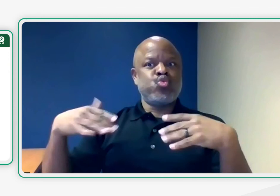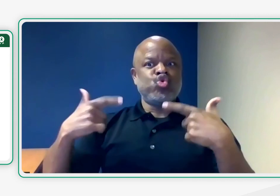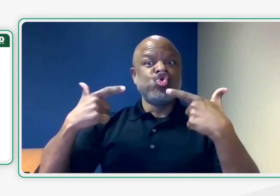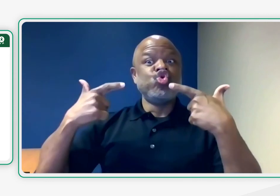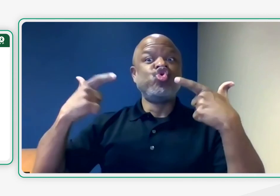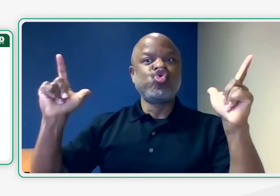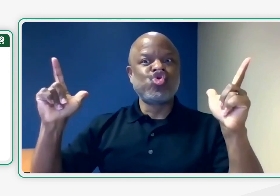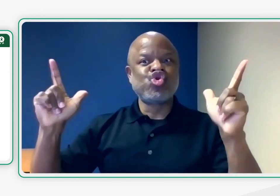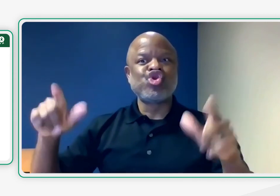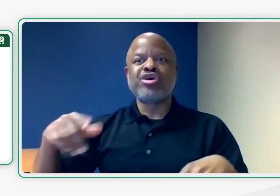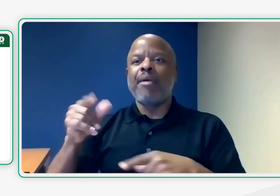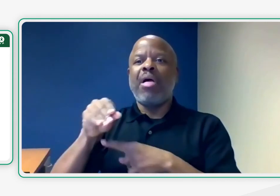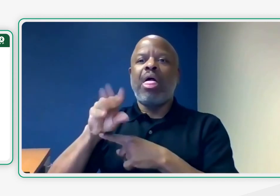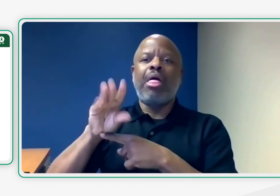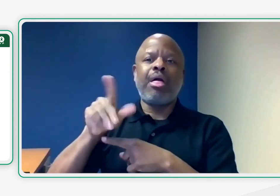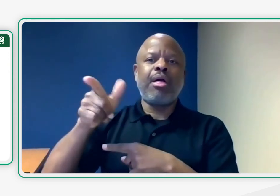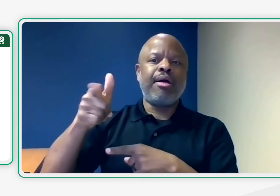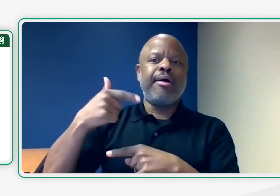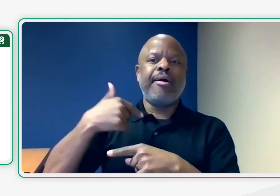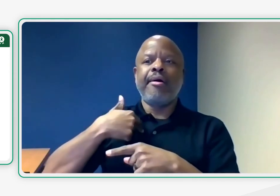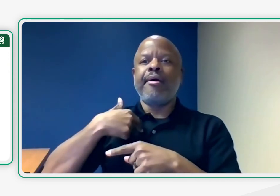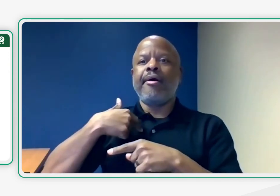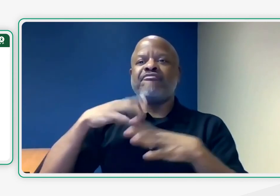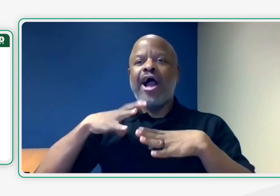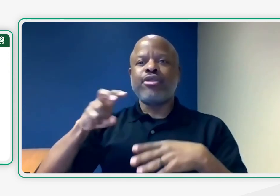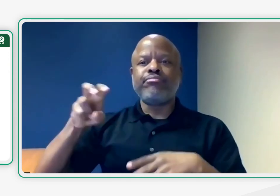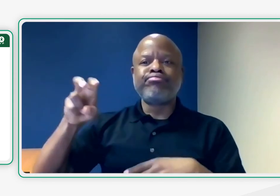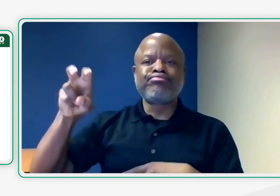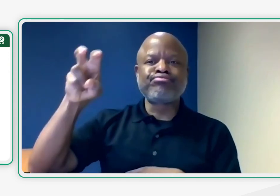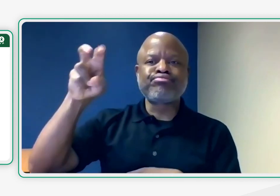you could be influenced by Facebook or Instagram right now. Those are huge catalysts right now.